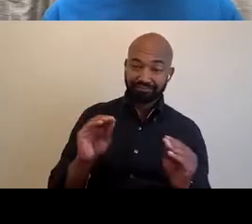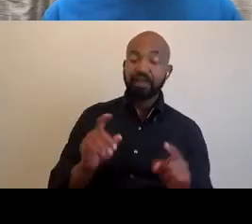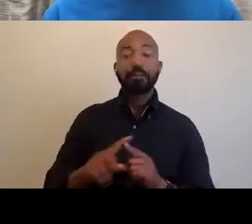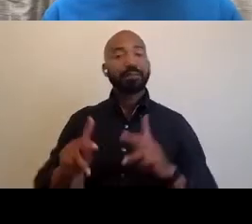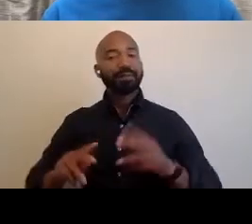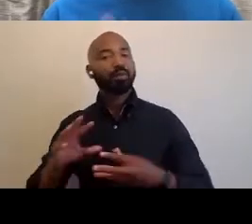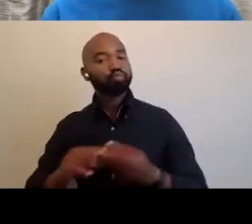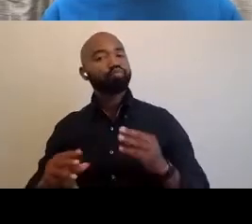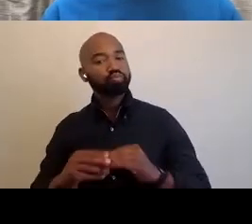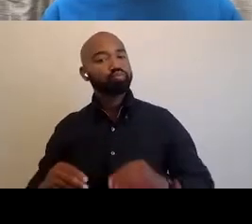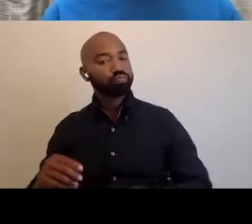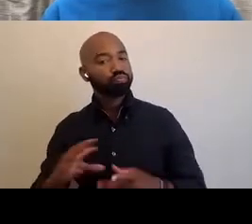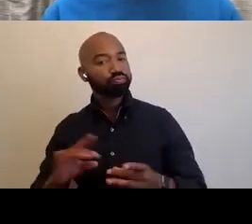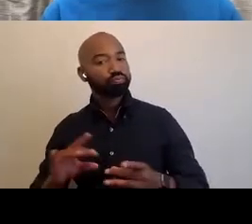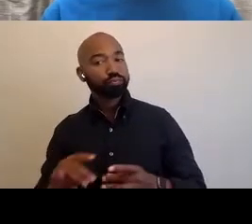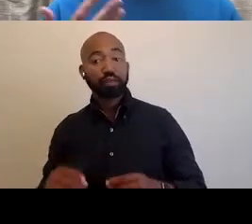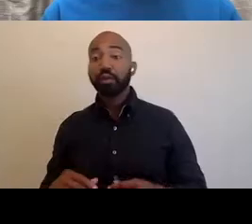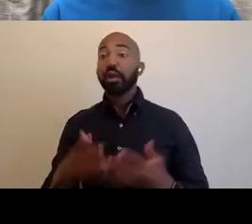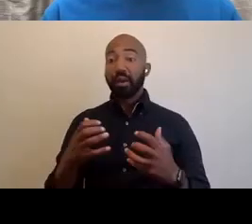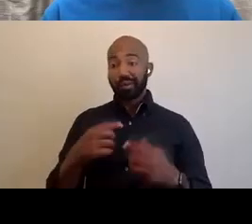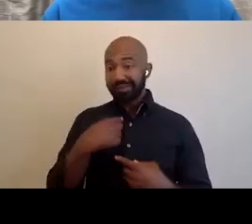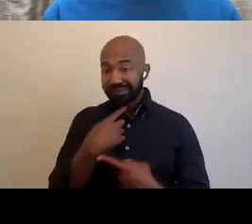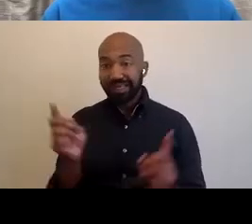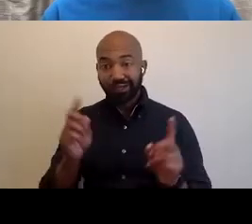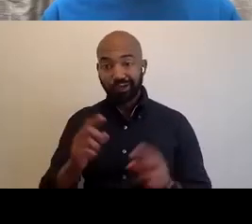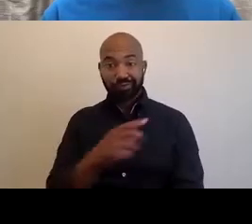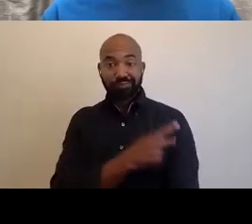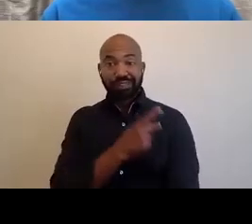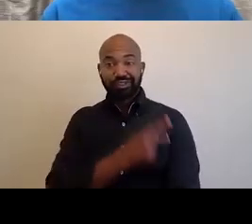because I'd rather them hear it from me and also to open that door of conversation